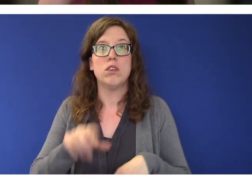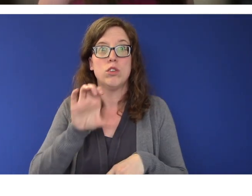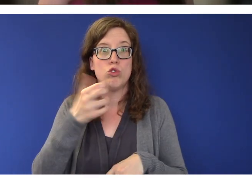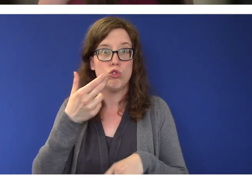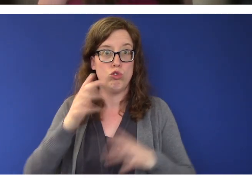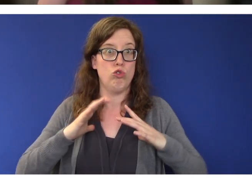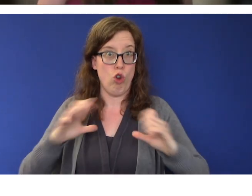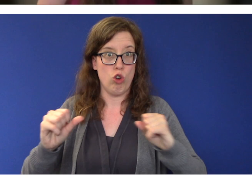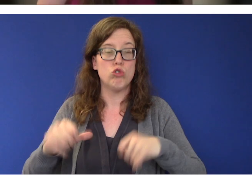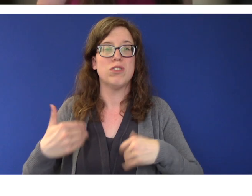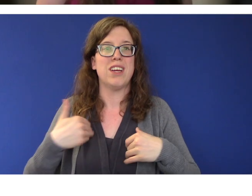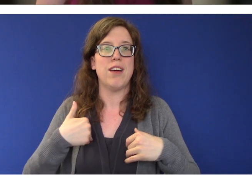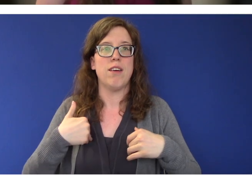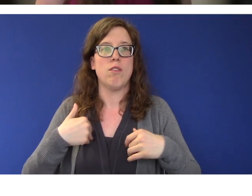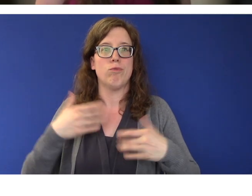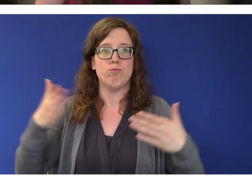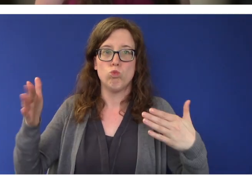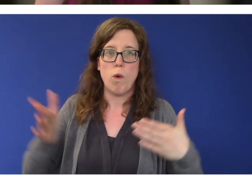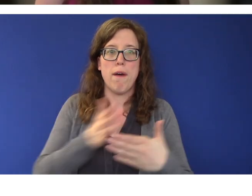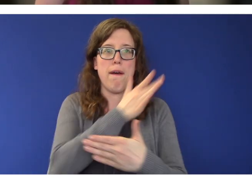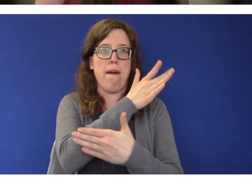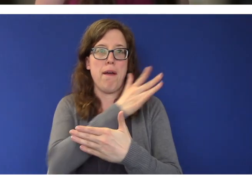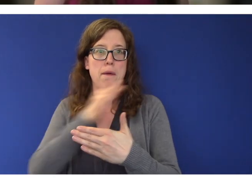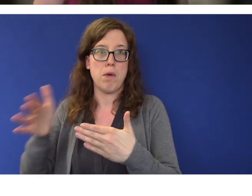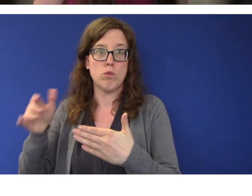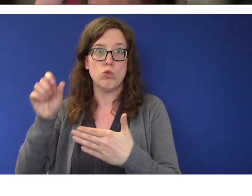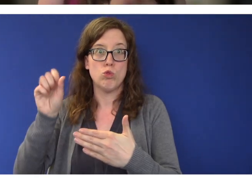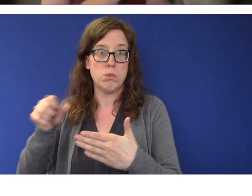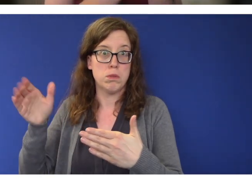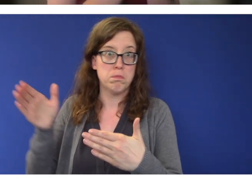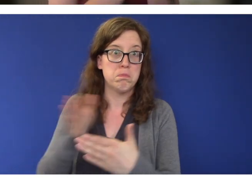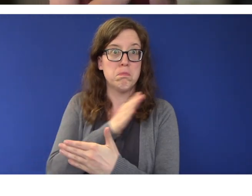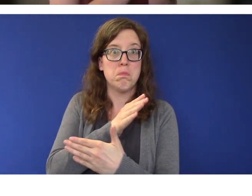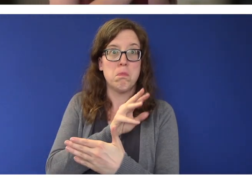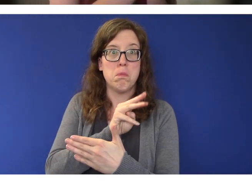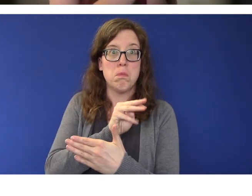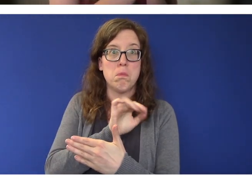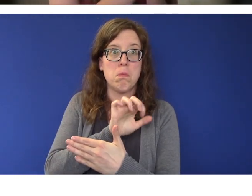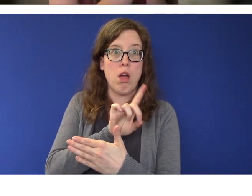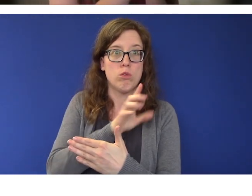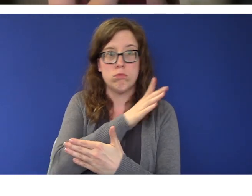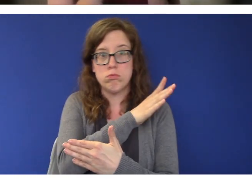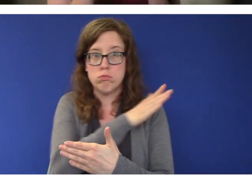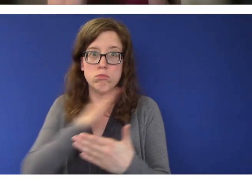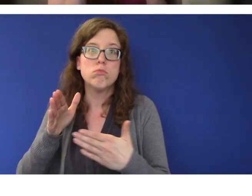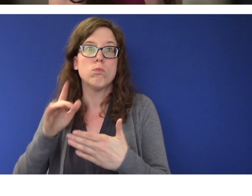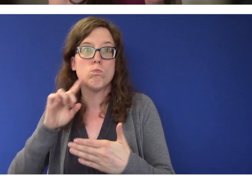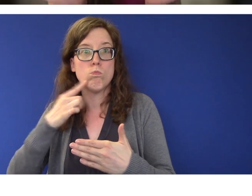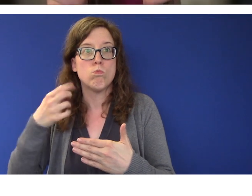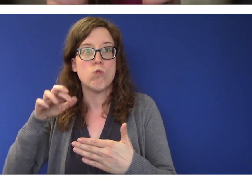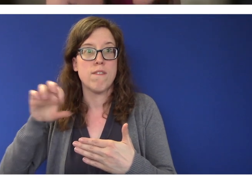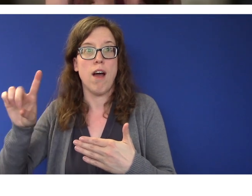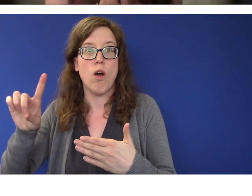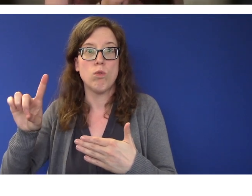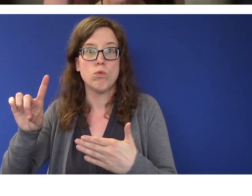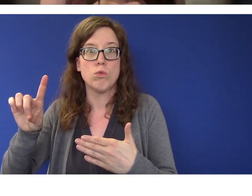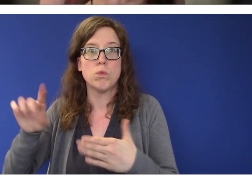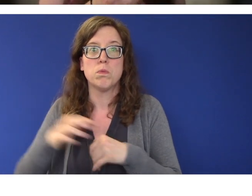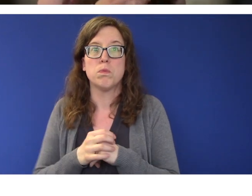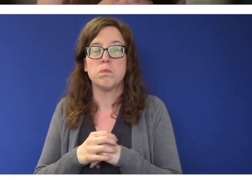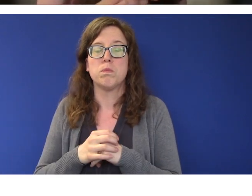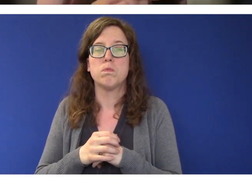to CHARGE syndrome has a wide spectrum ranging all the way from very mild to very profound. I